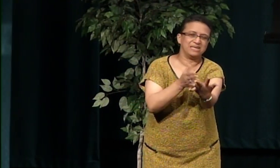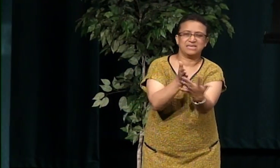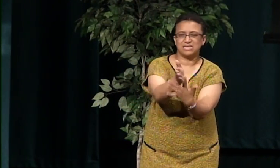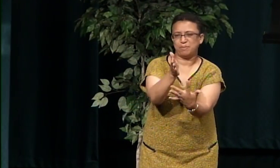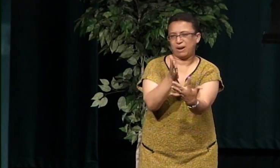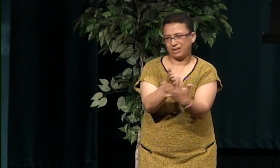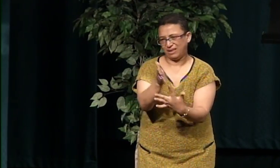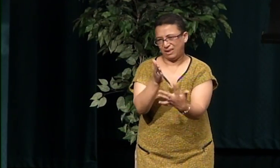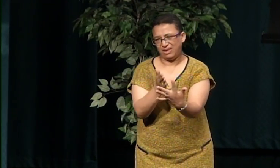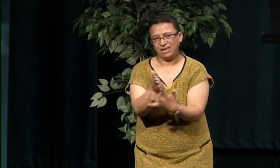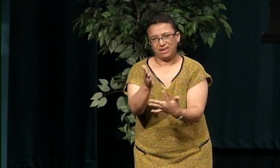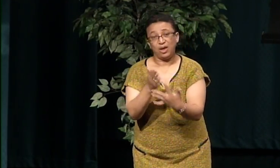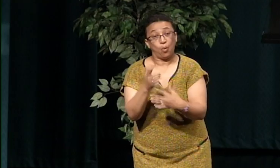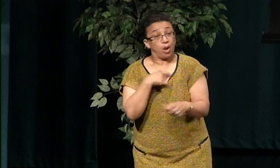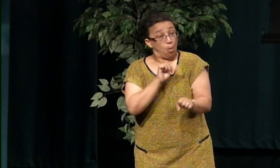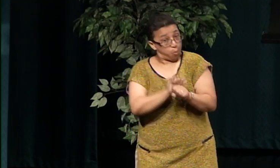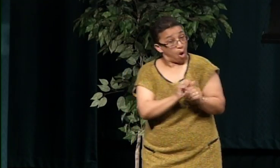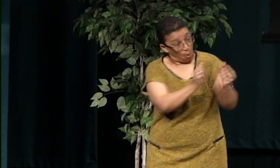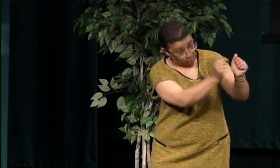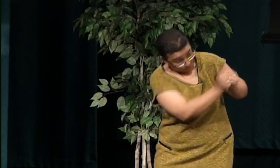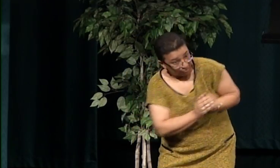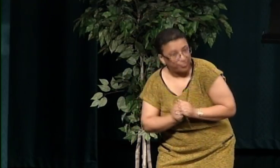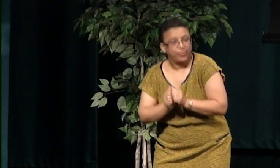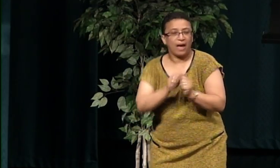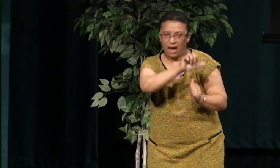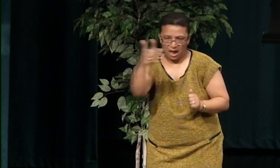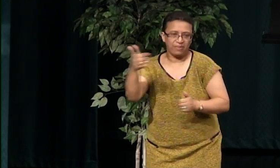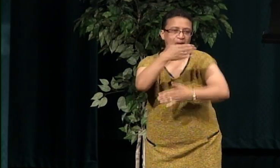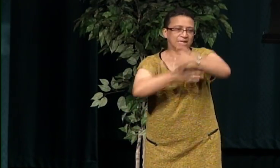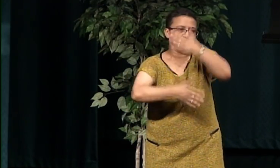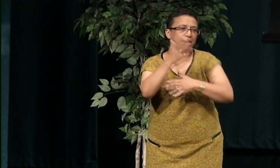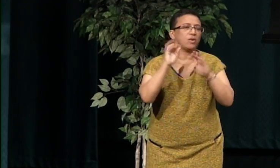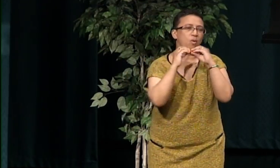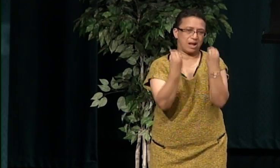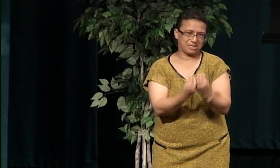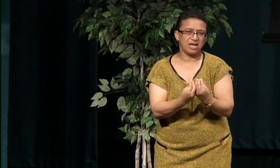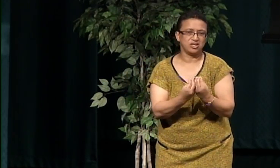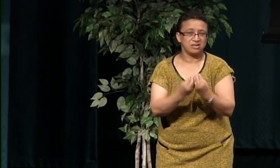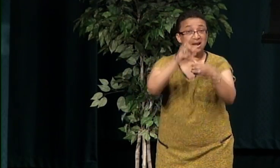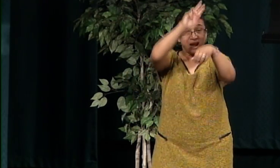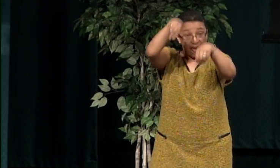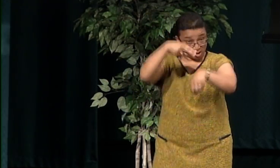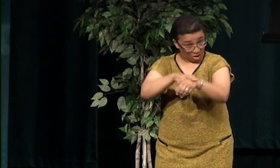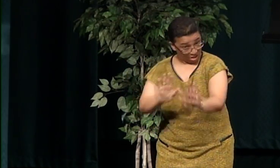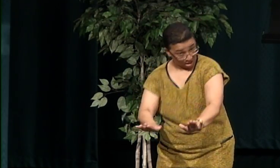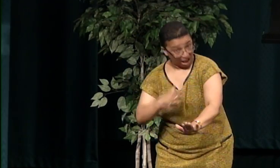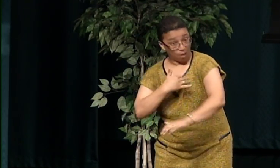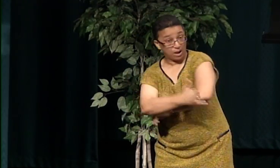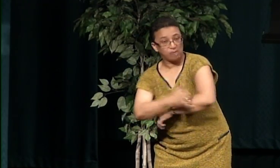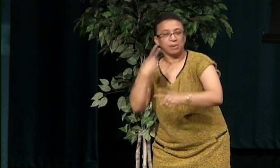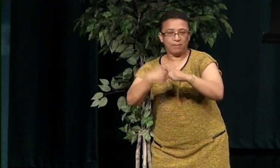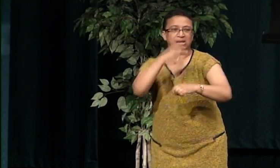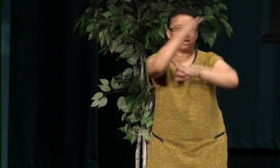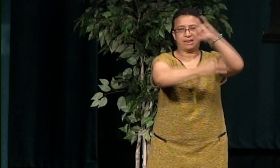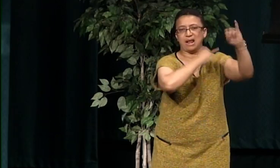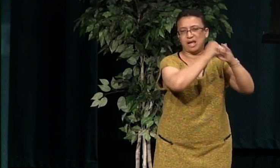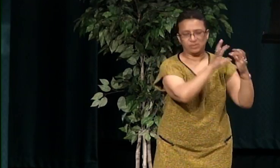W.F.D. is very focused on accessibility and we are working with other disabled organizations